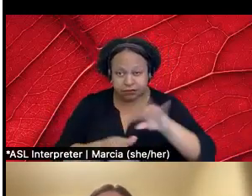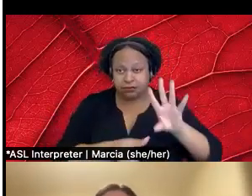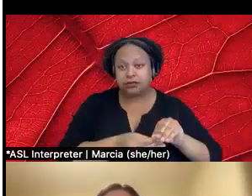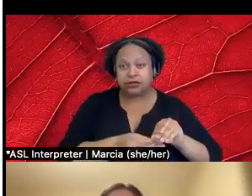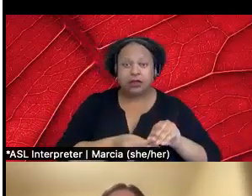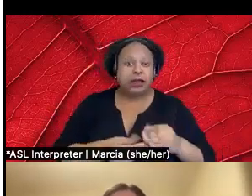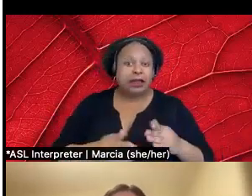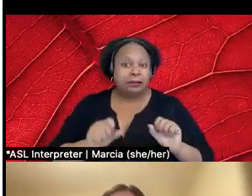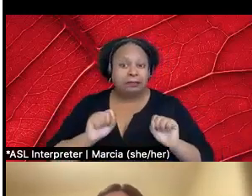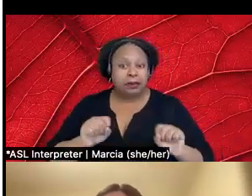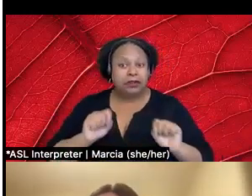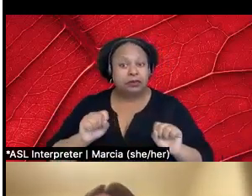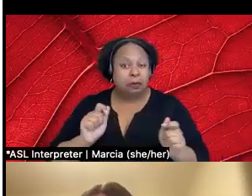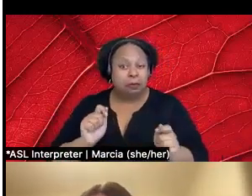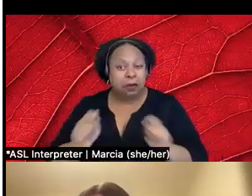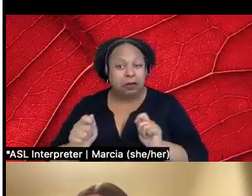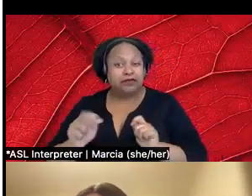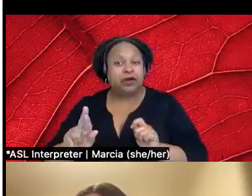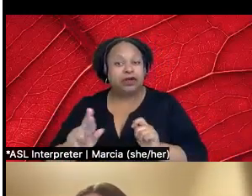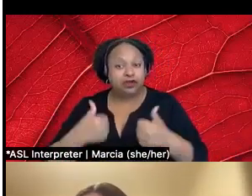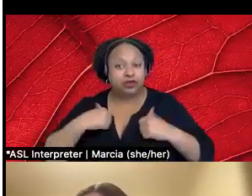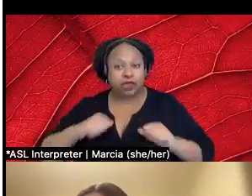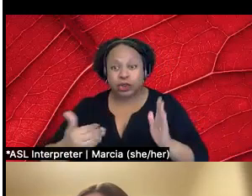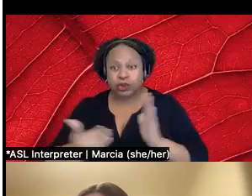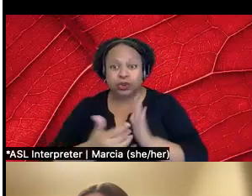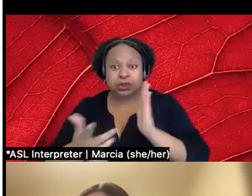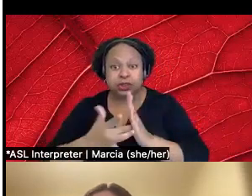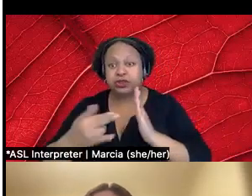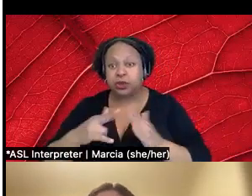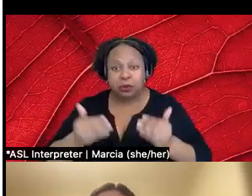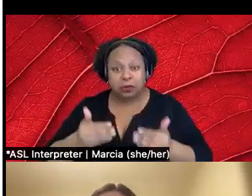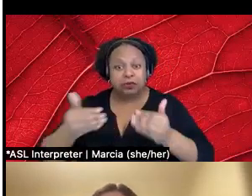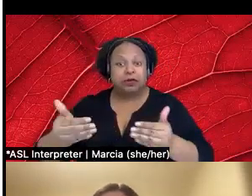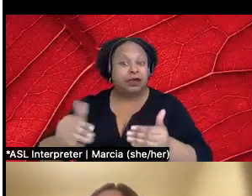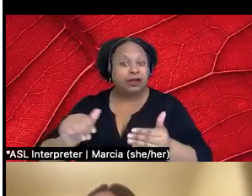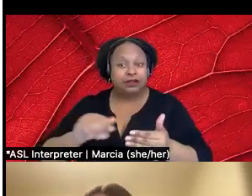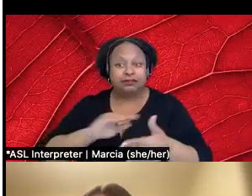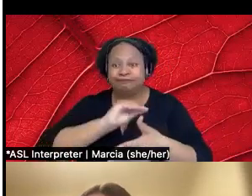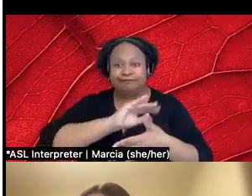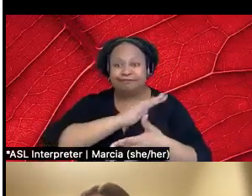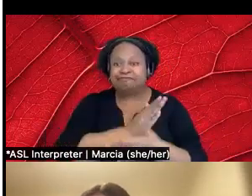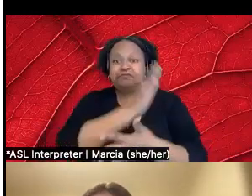try out a new technology solution or move on to any new issues that arise over the placement.